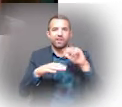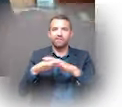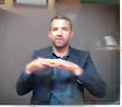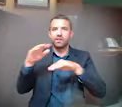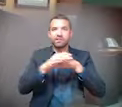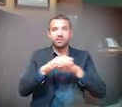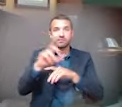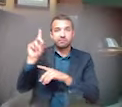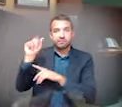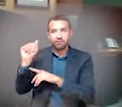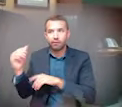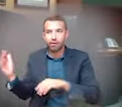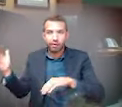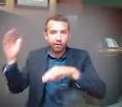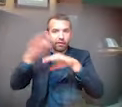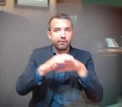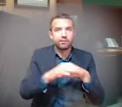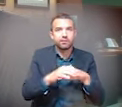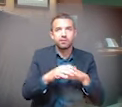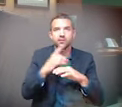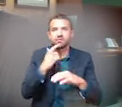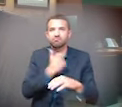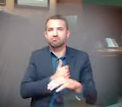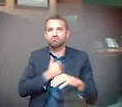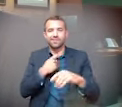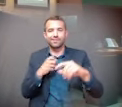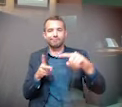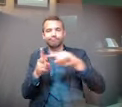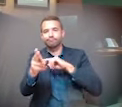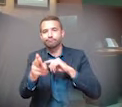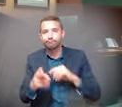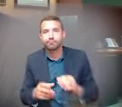Anil: And segregation plays a role in that too. Sorry to cut you off, but that's the whole thing. Diane: No, go.